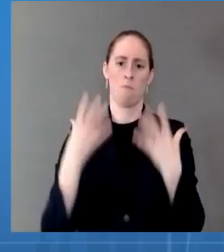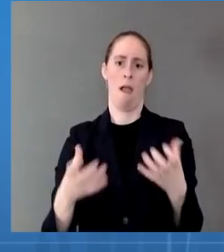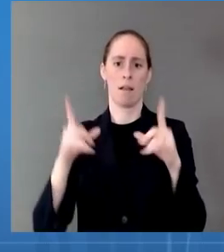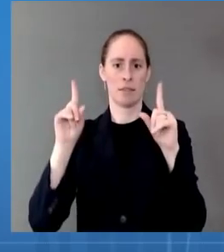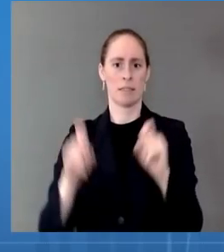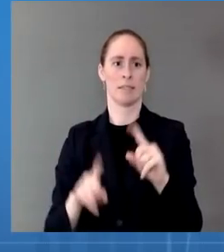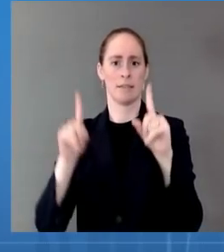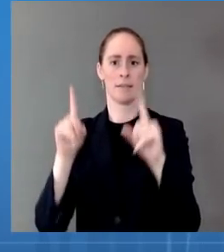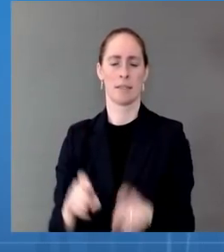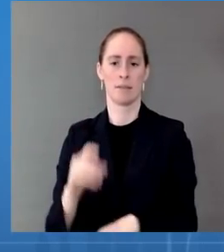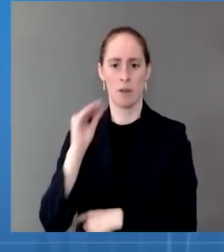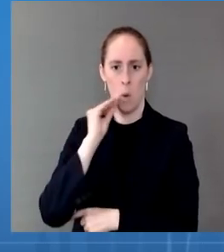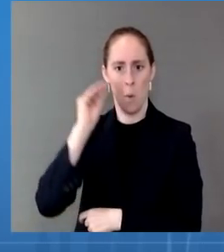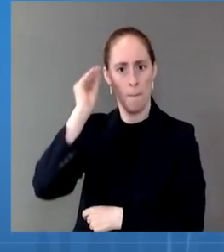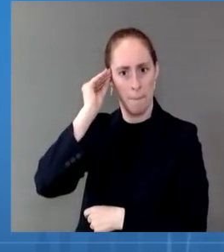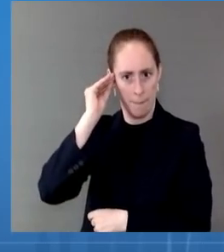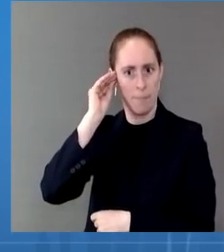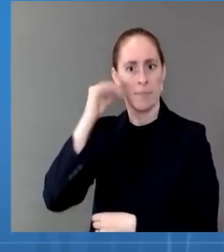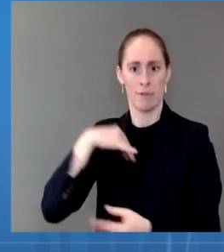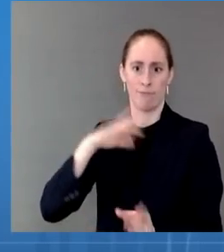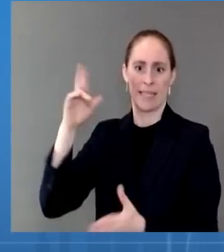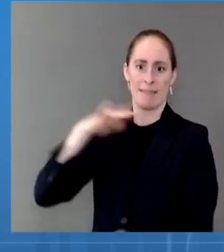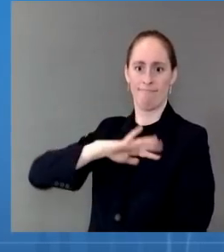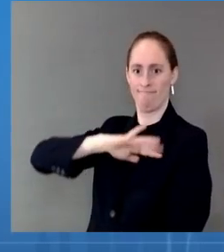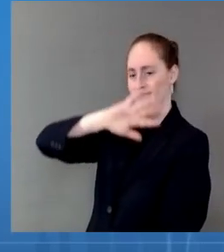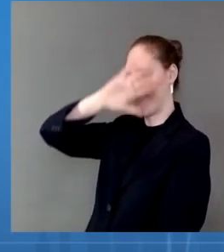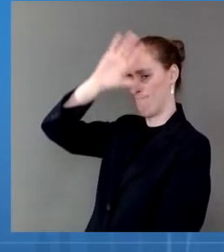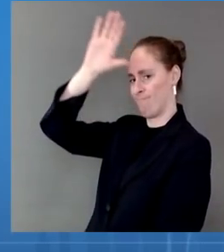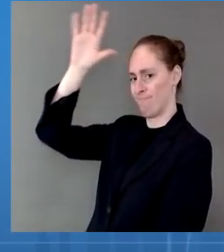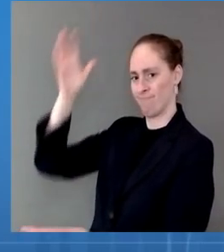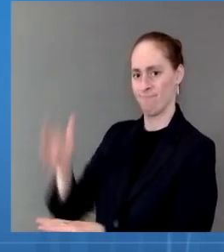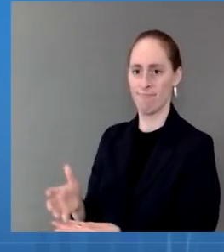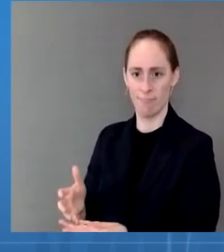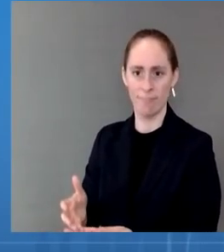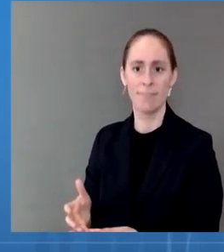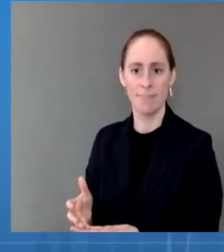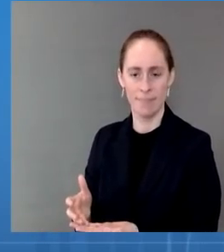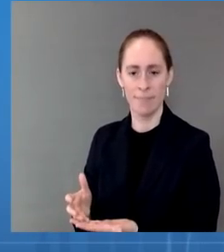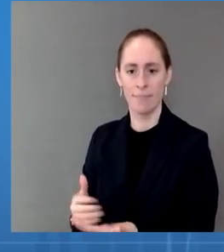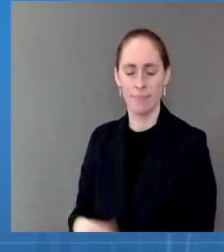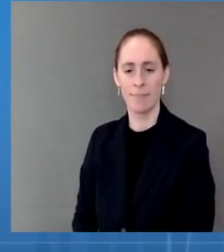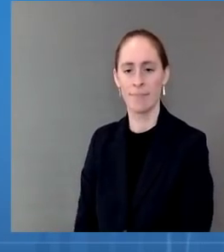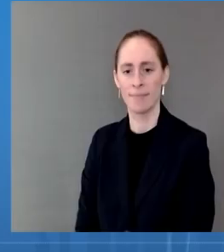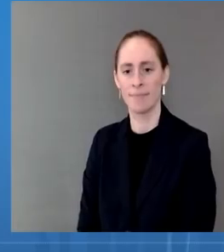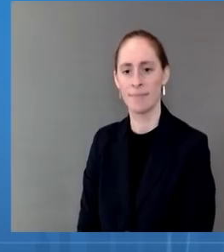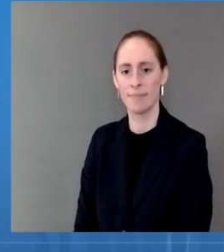And that's just benchmarking versus end of summer versus where we now are. We've also dramatically scaled up